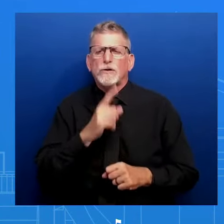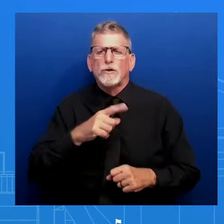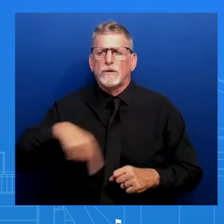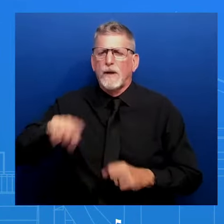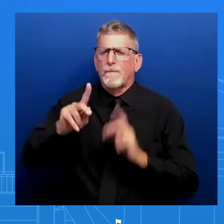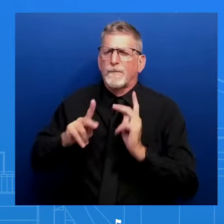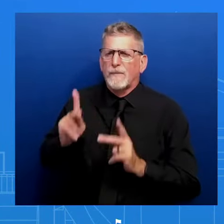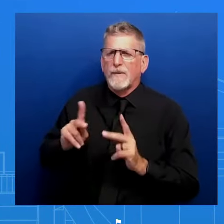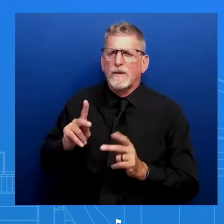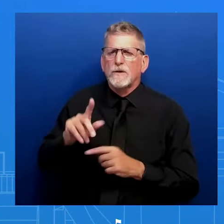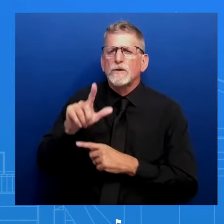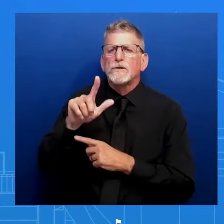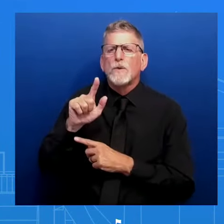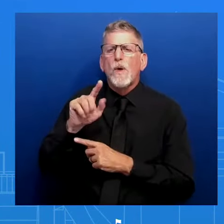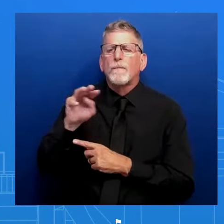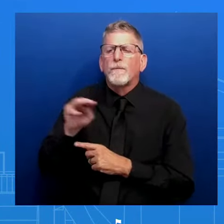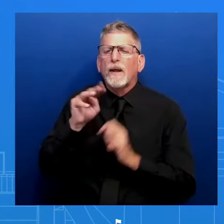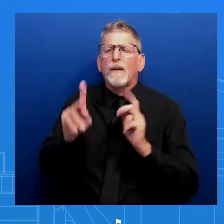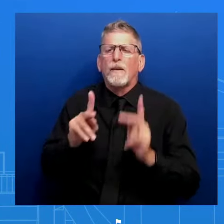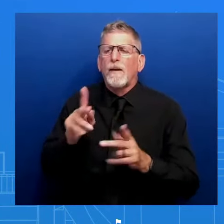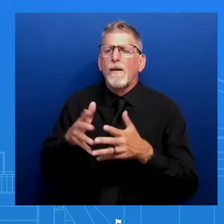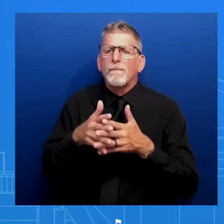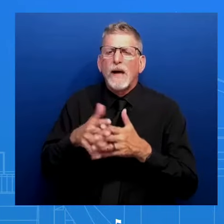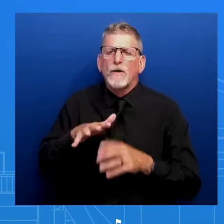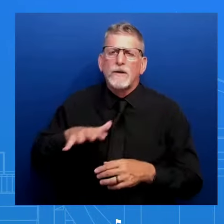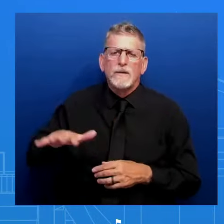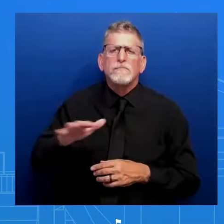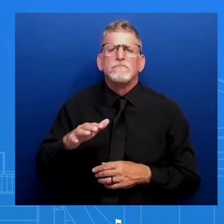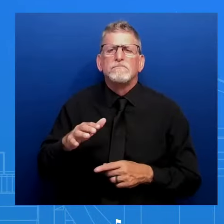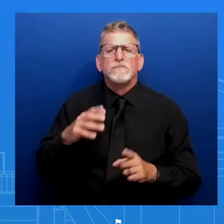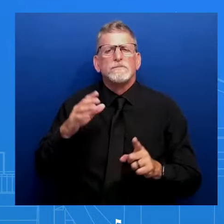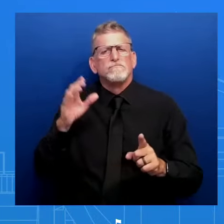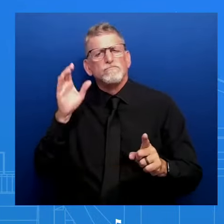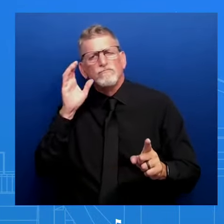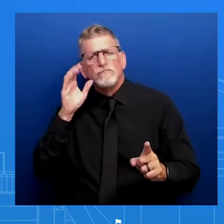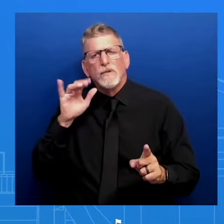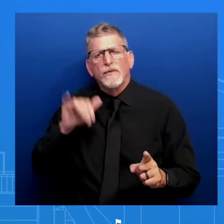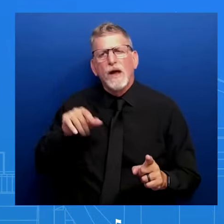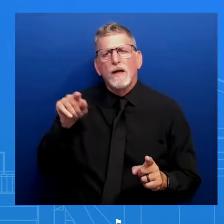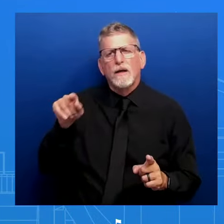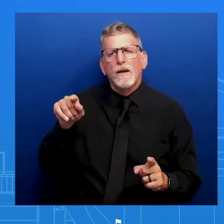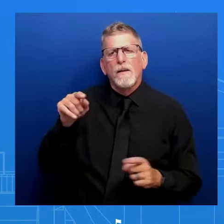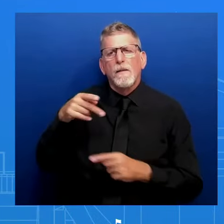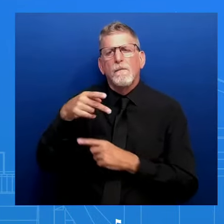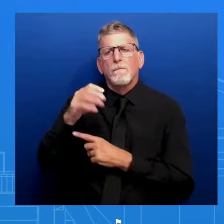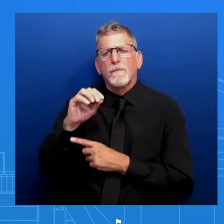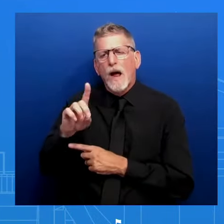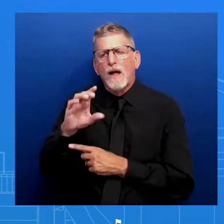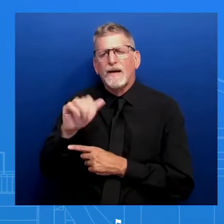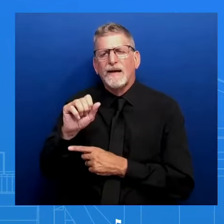in particular listen to this podcast. And I -- I mentioned as well he had some internal meetings with some senior members of his team.